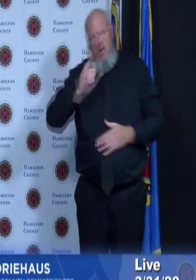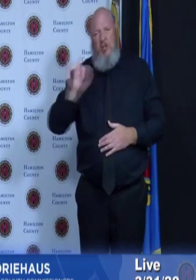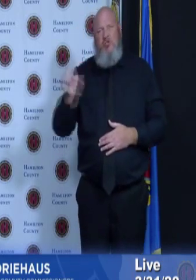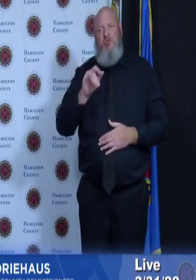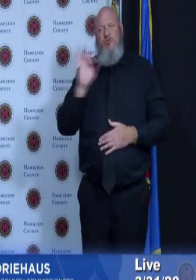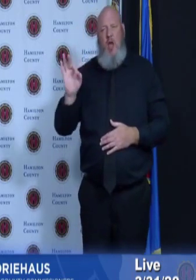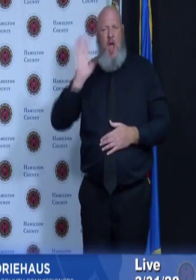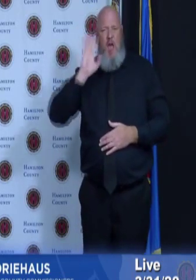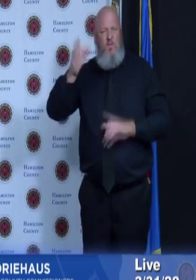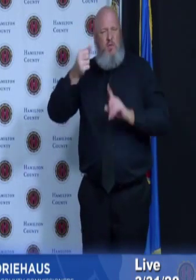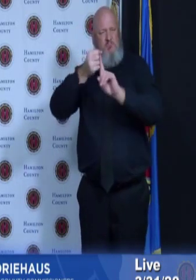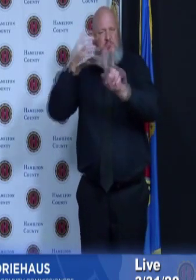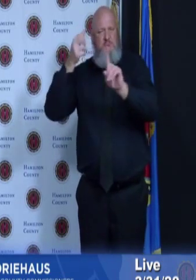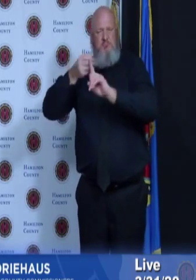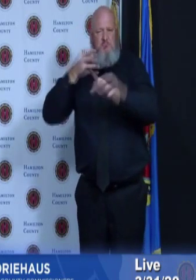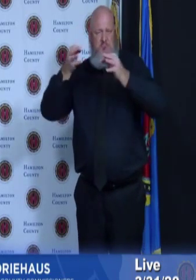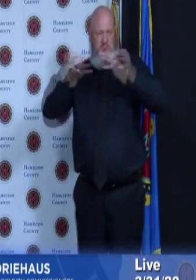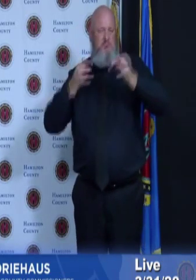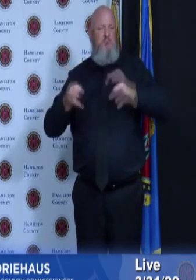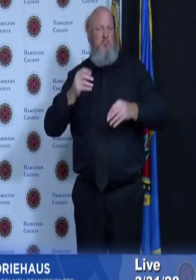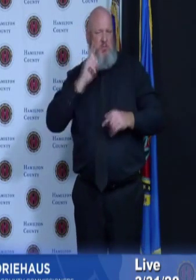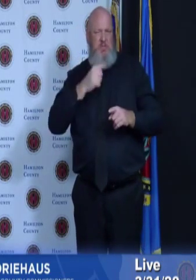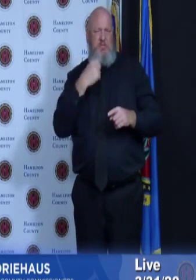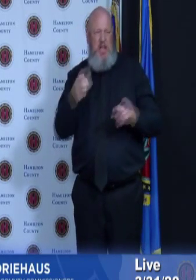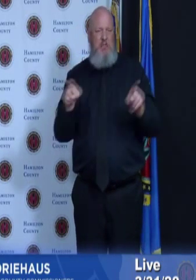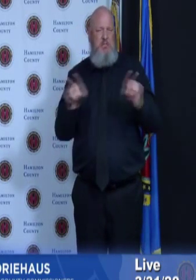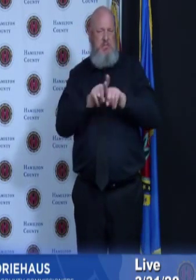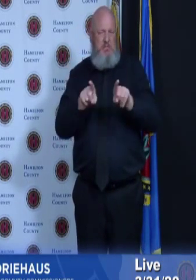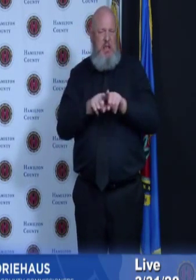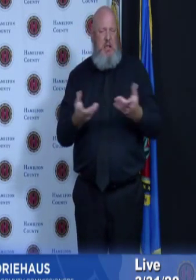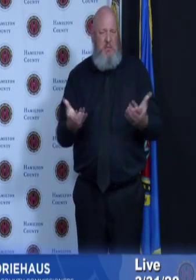pretty good about our budget here remember we were gonna have some